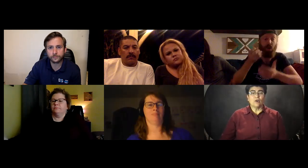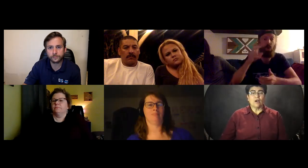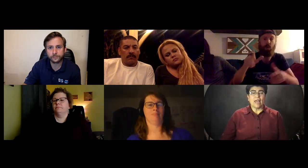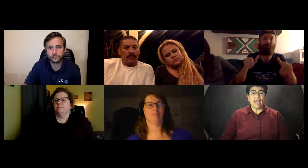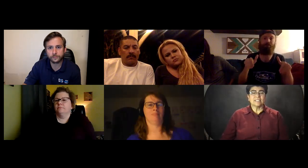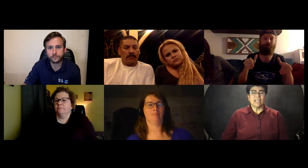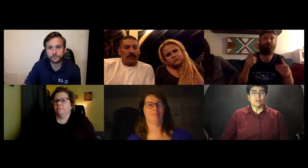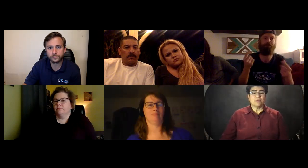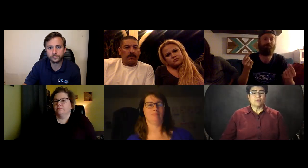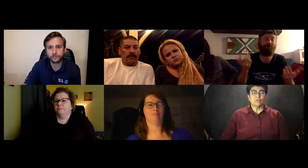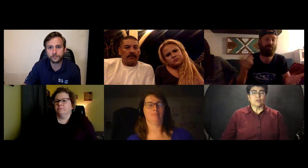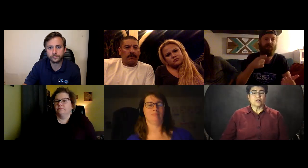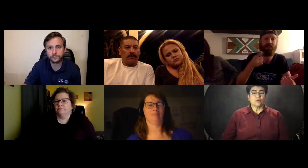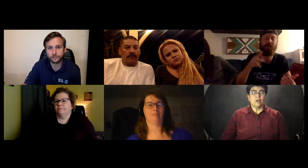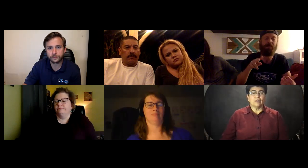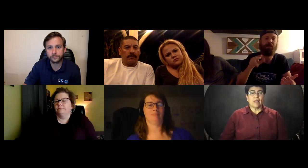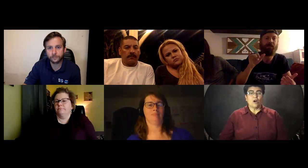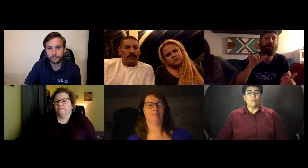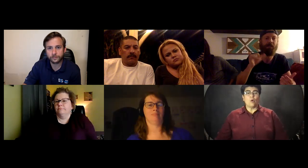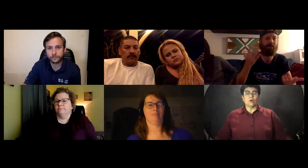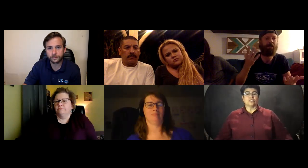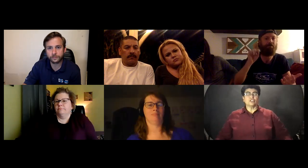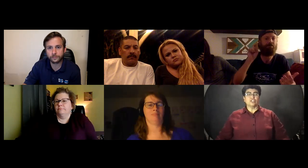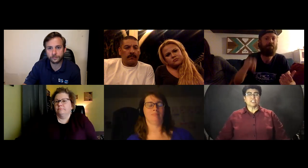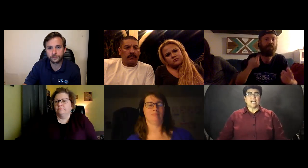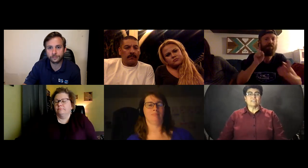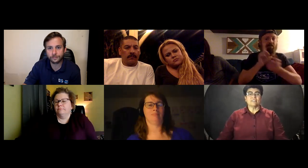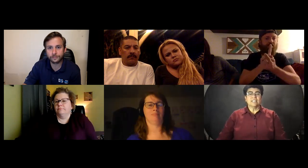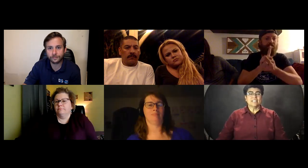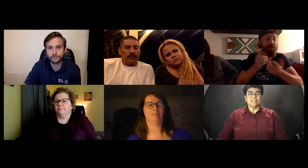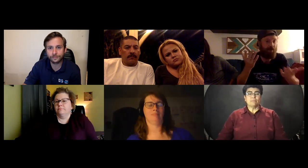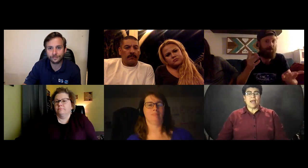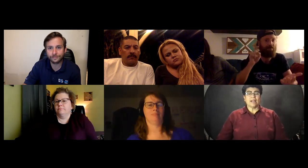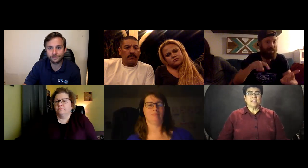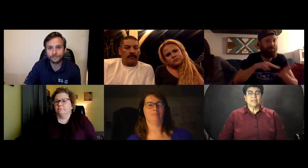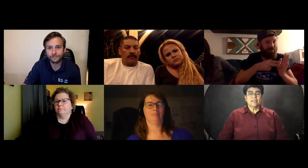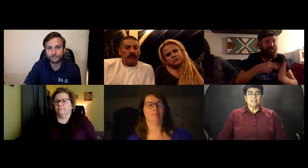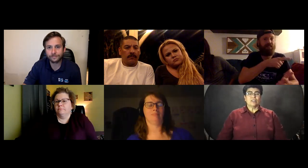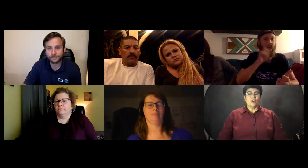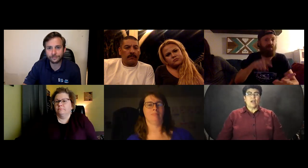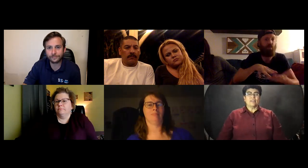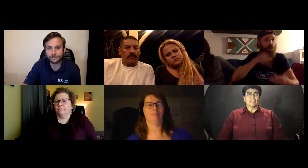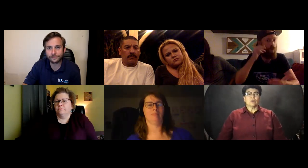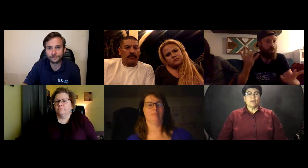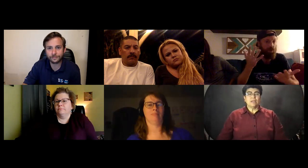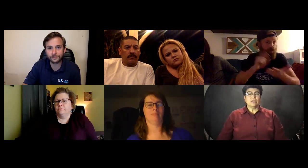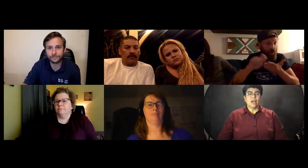and ask hearing people for help or should you just kind of sit back